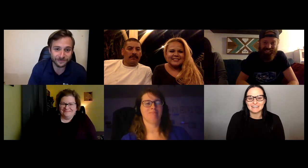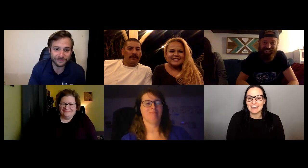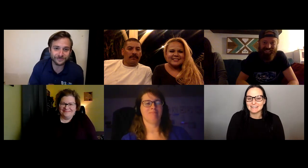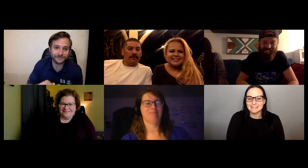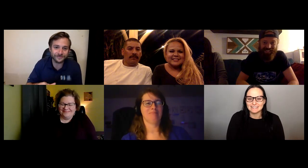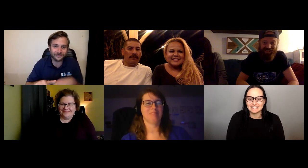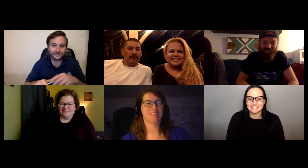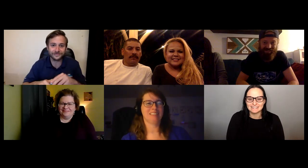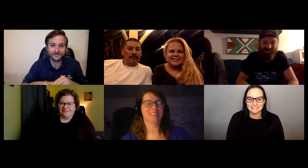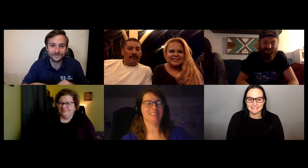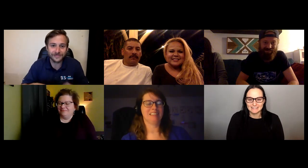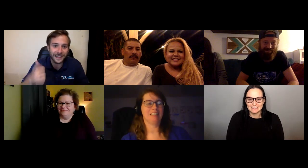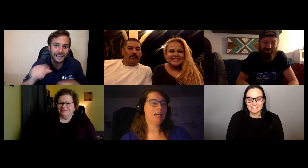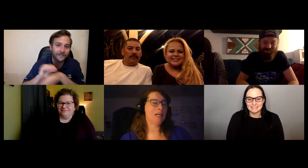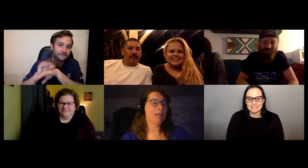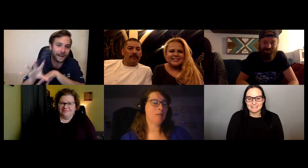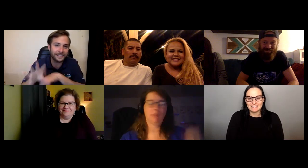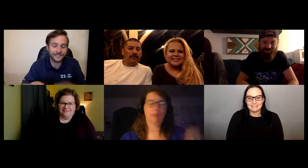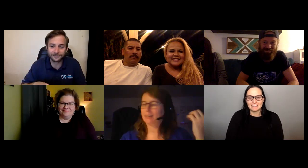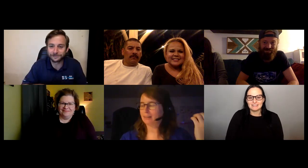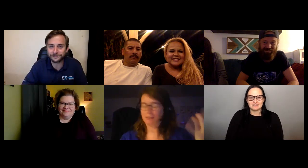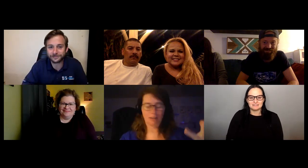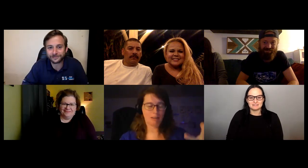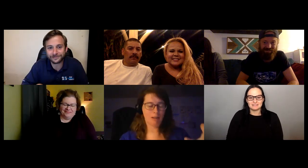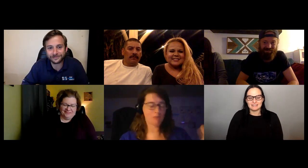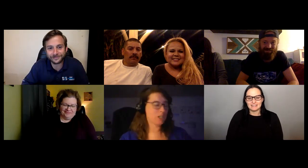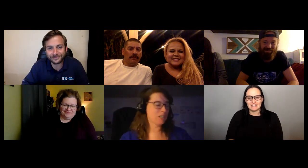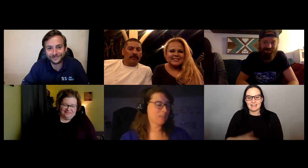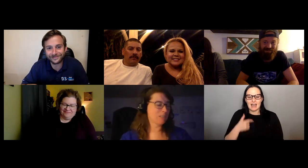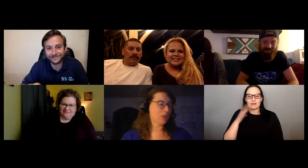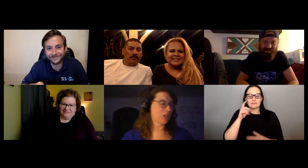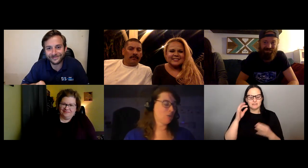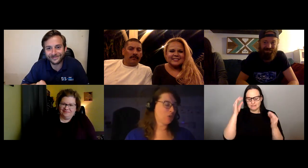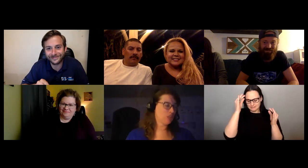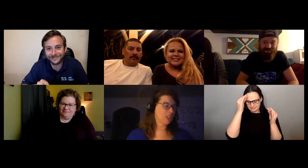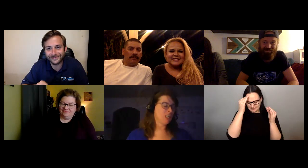kathy um i have to recollect my thought here